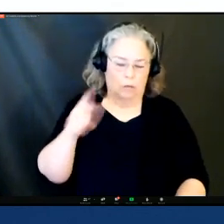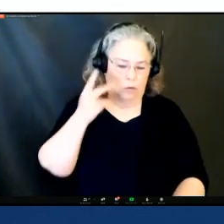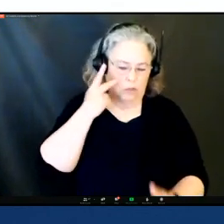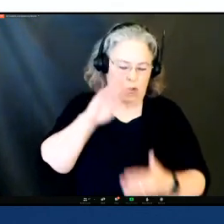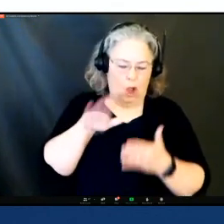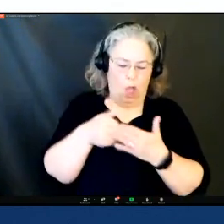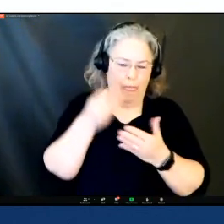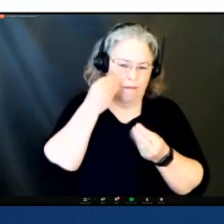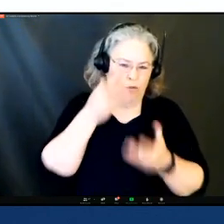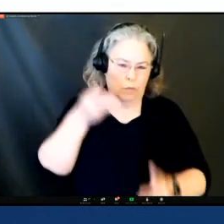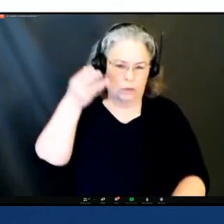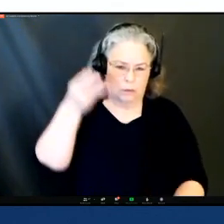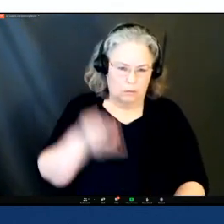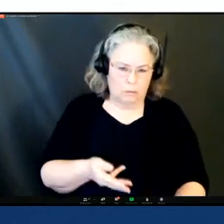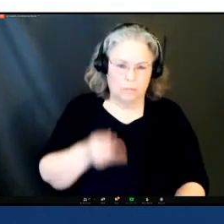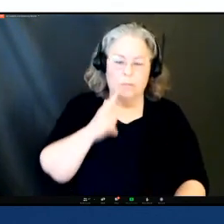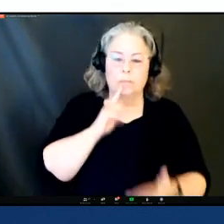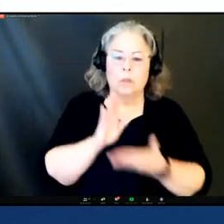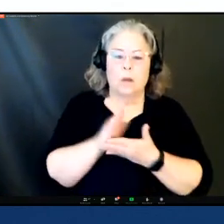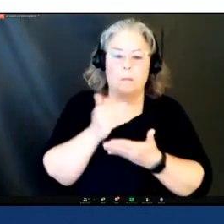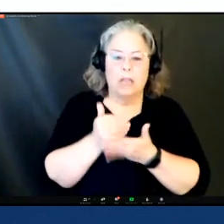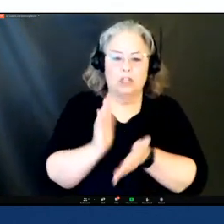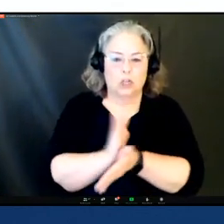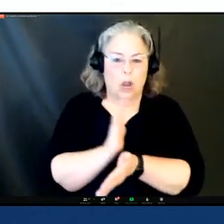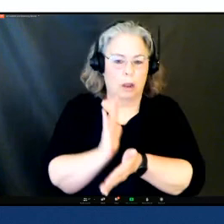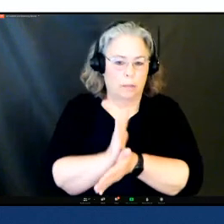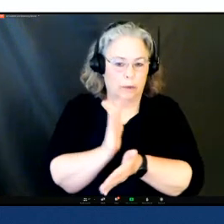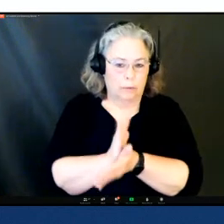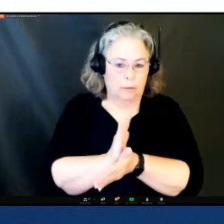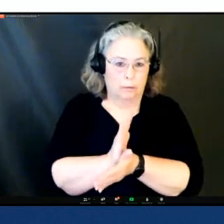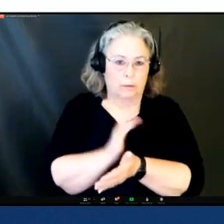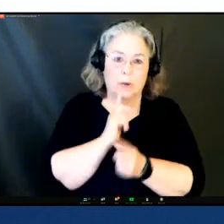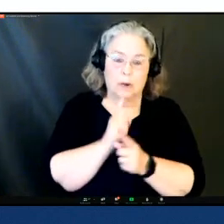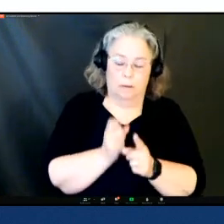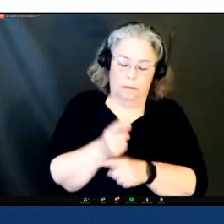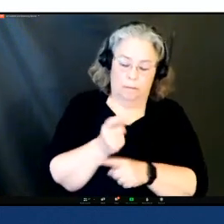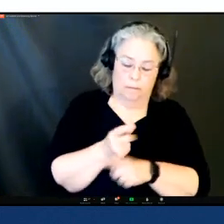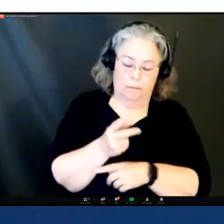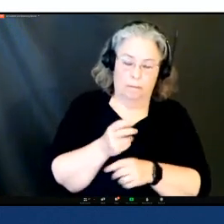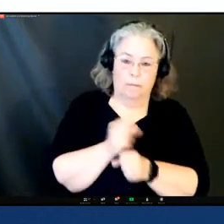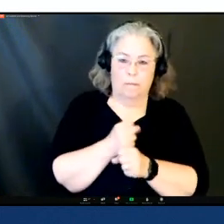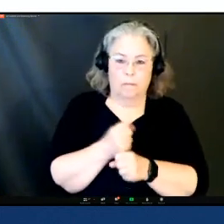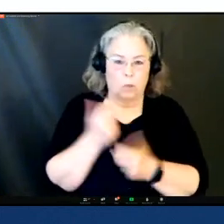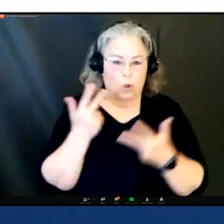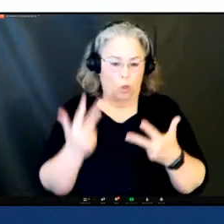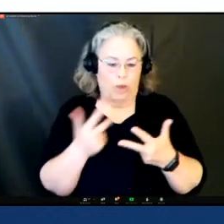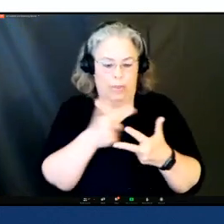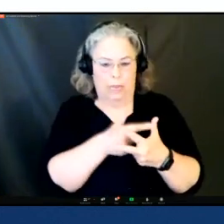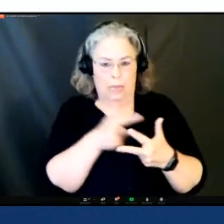first, I'll talk about the budget document, as I mentioned, every year, the county produces three budget documents the recommended budget.